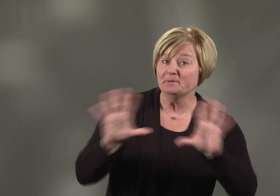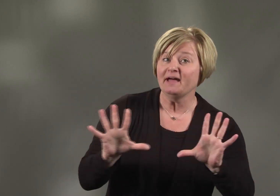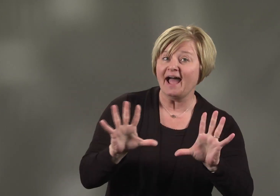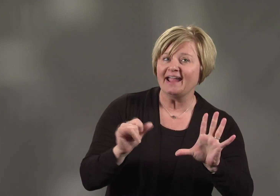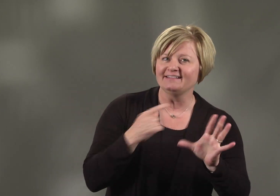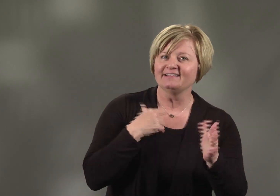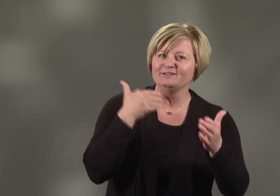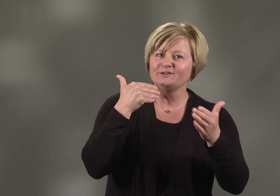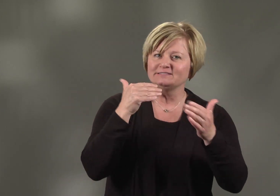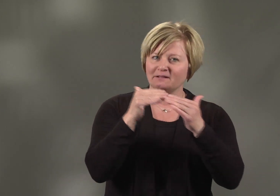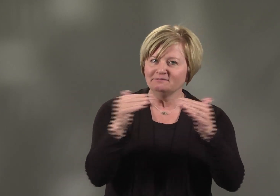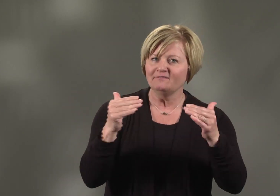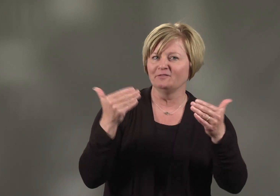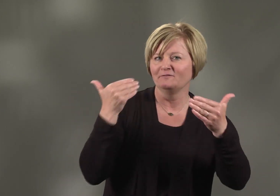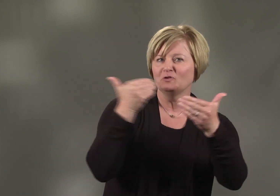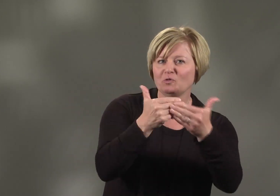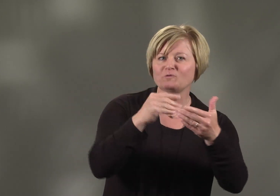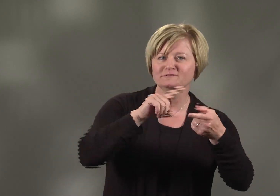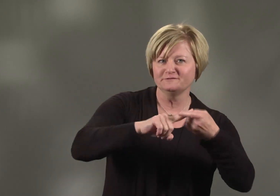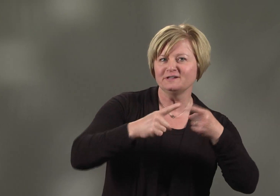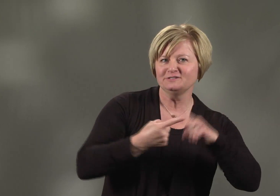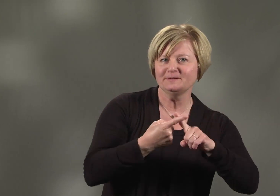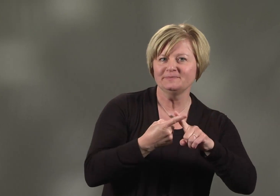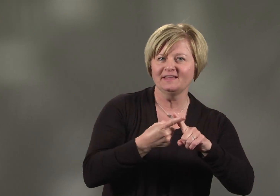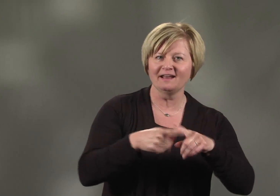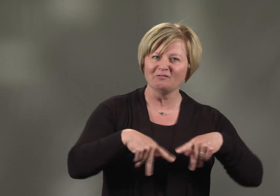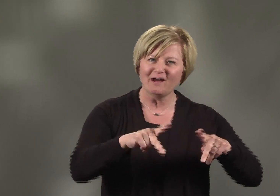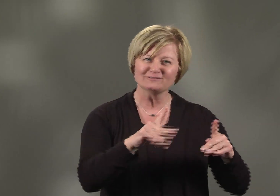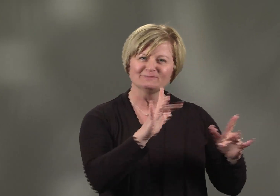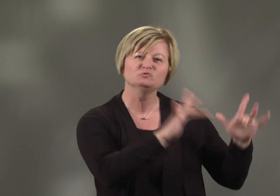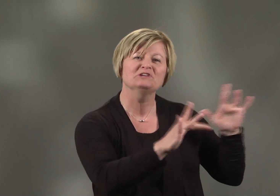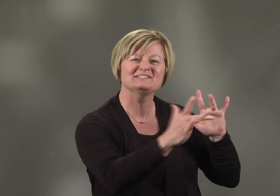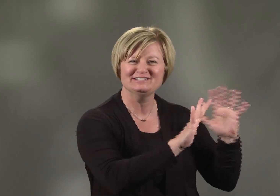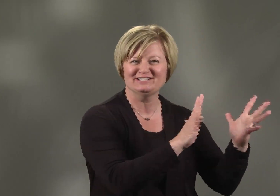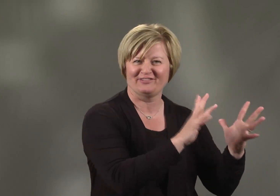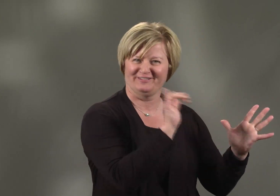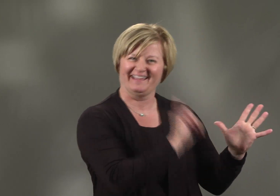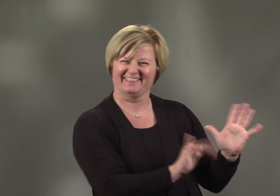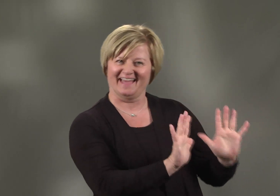It is implied that there is a level of close friendship and allows them to touch each other like that.